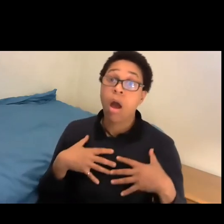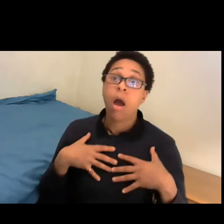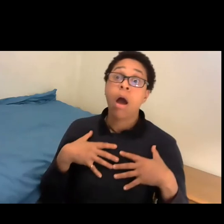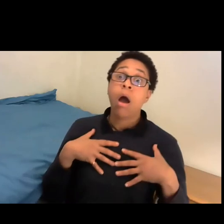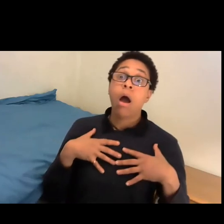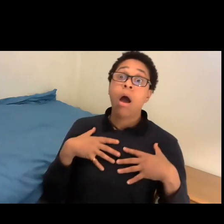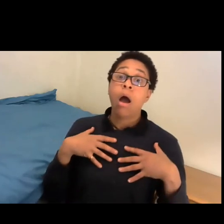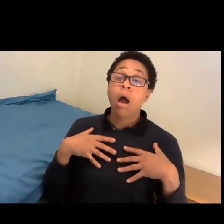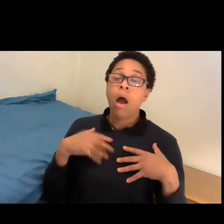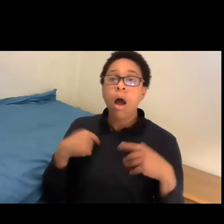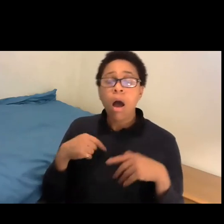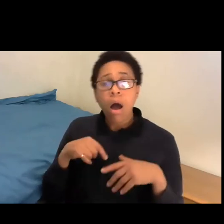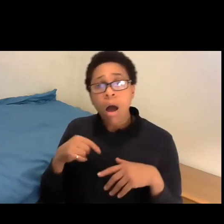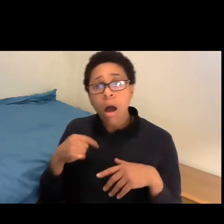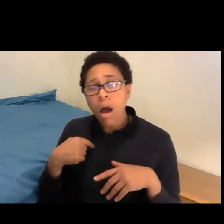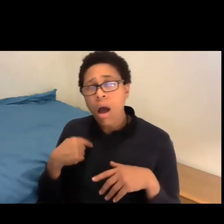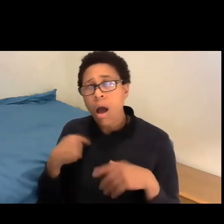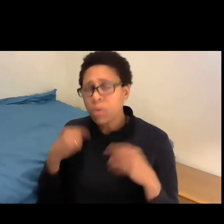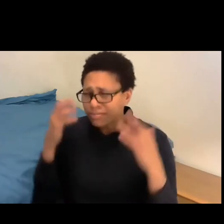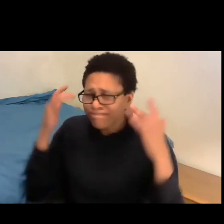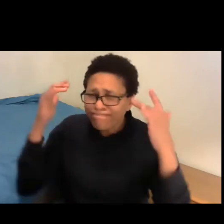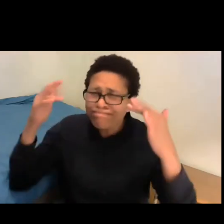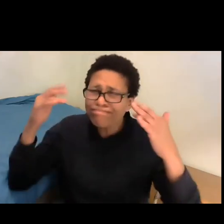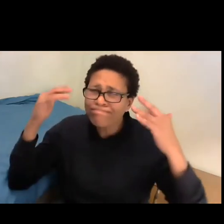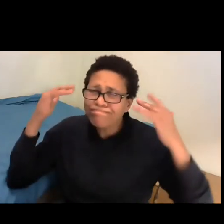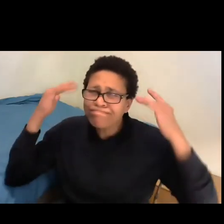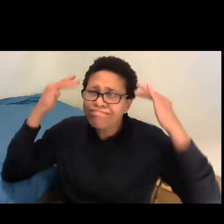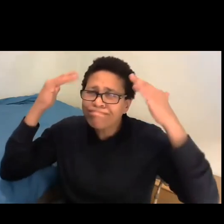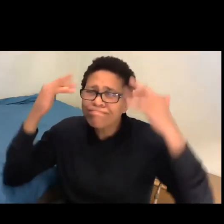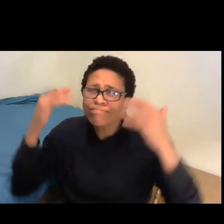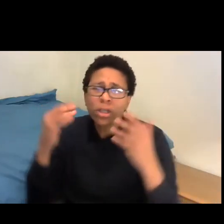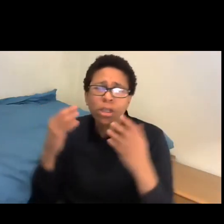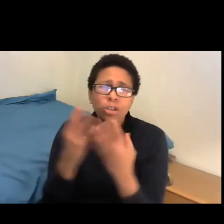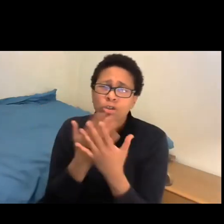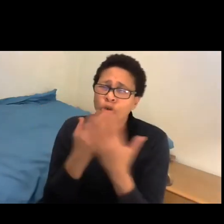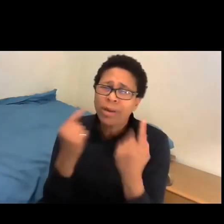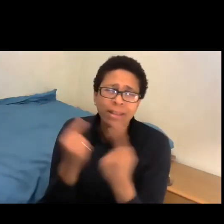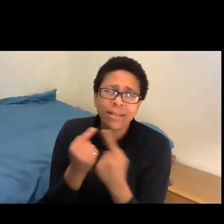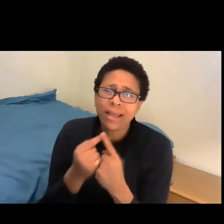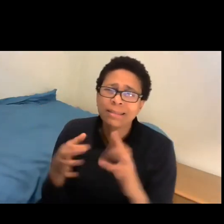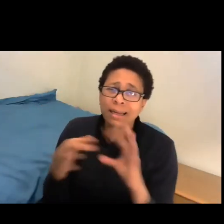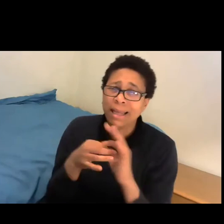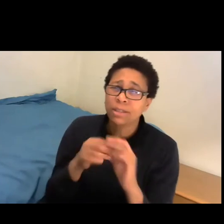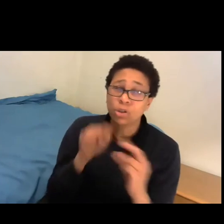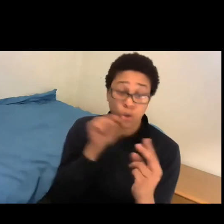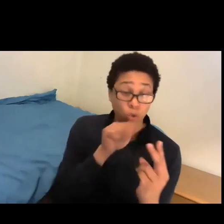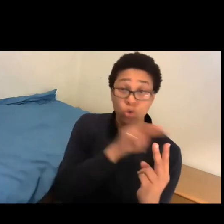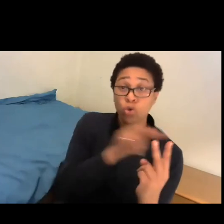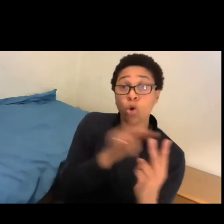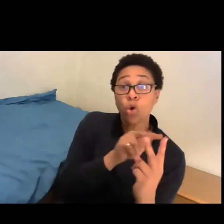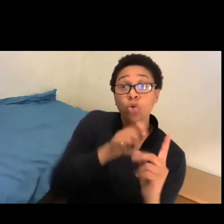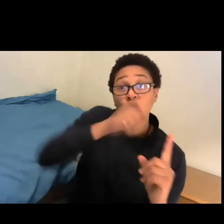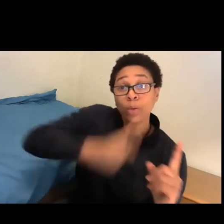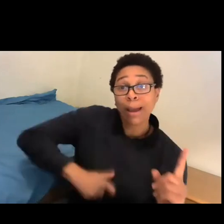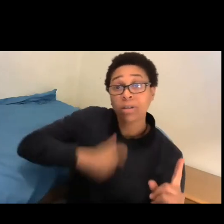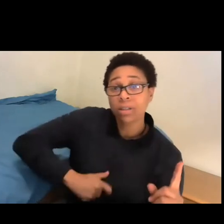all this stuff that was going on with Nouman Ali Khan and Tariq Ramadan. Of course, it made me pissed off. It made me pissed